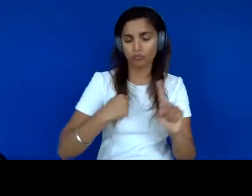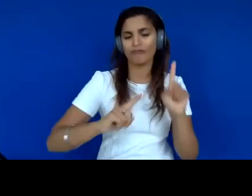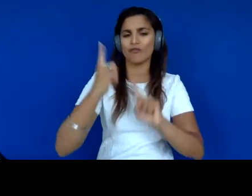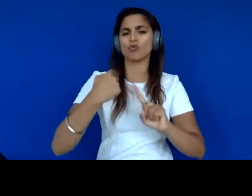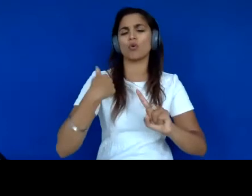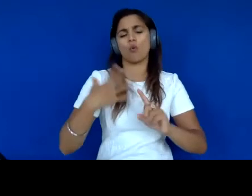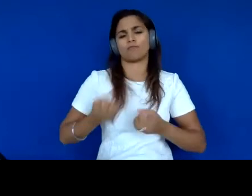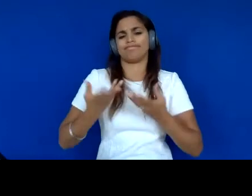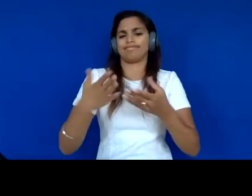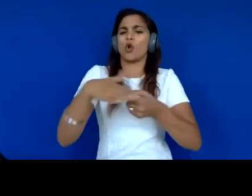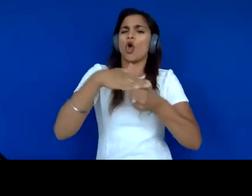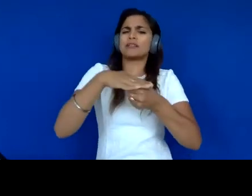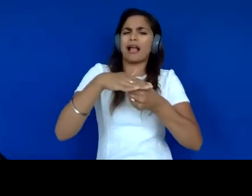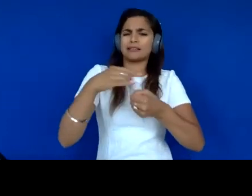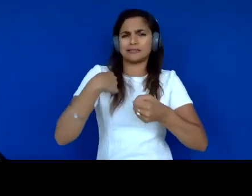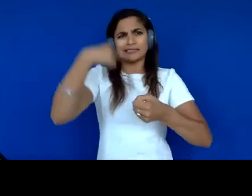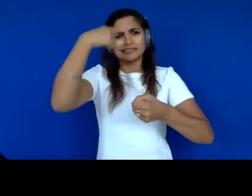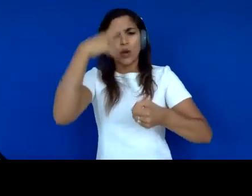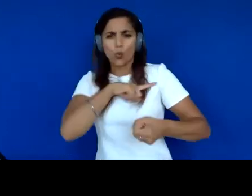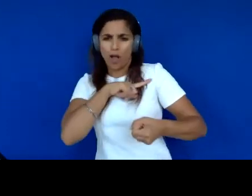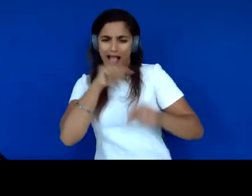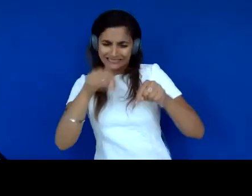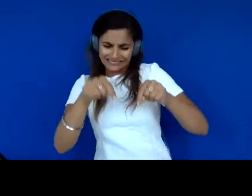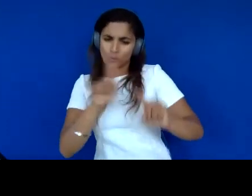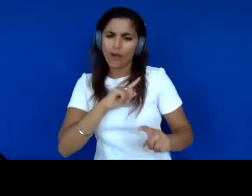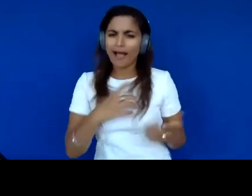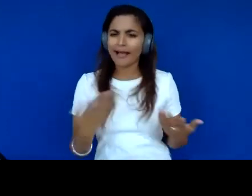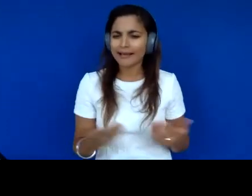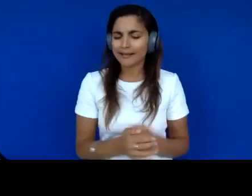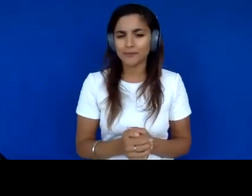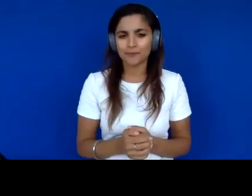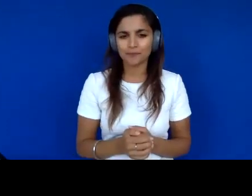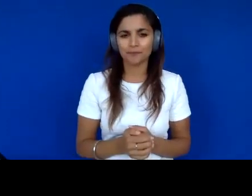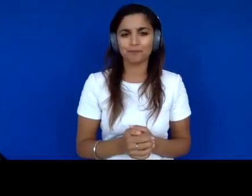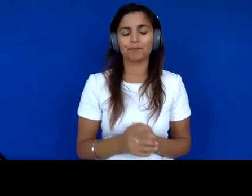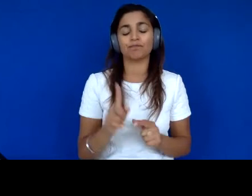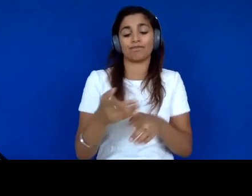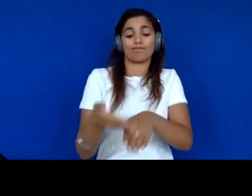the project and why I was interested to explore it so prior to London 2012 the